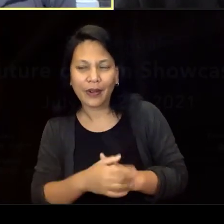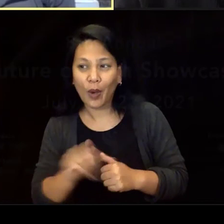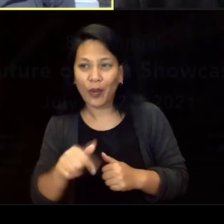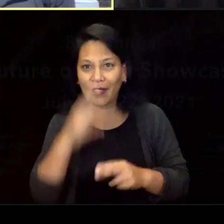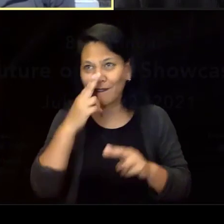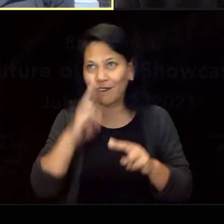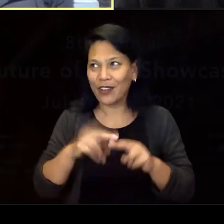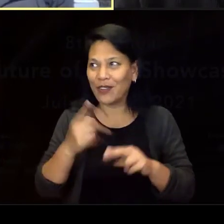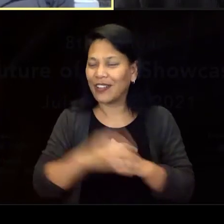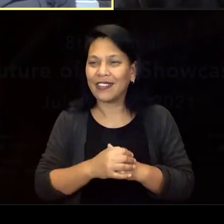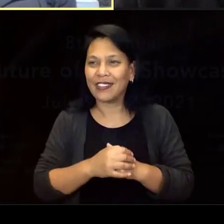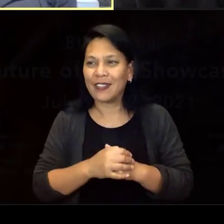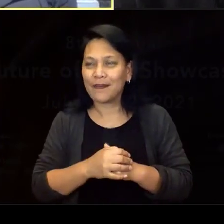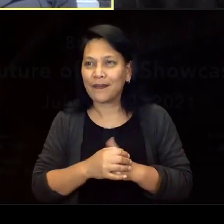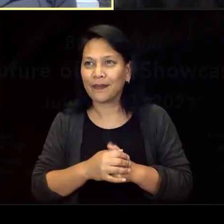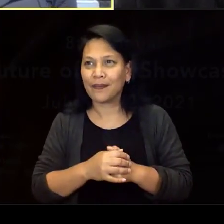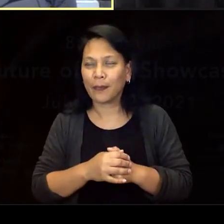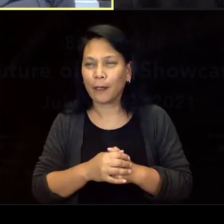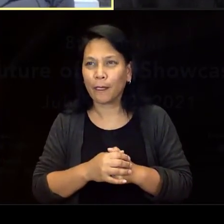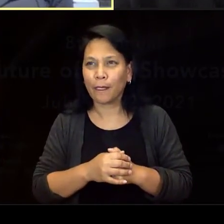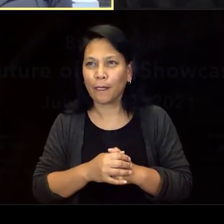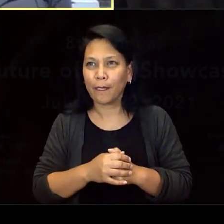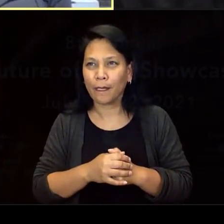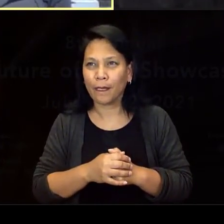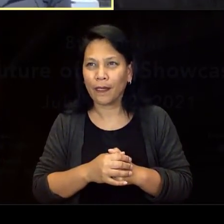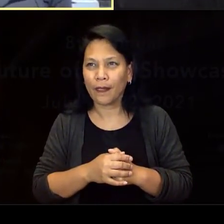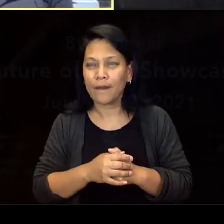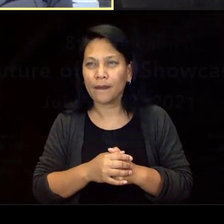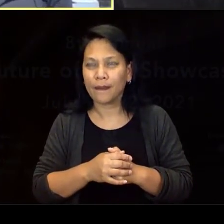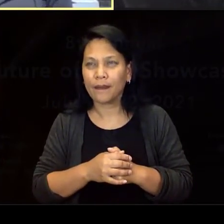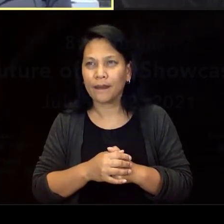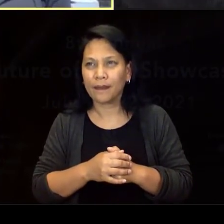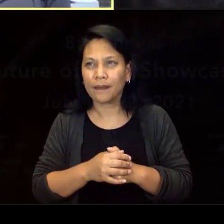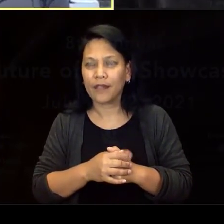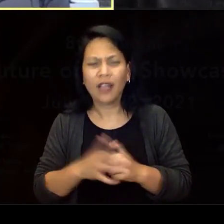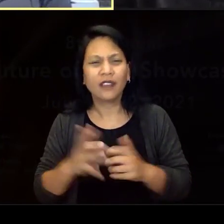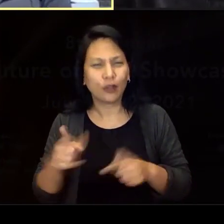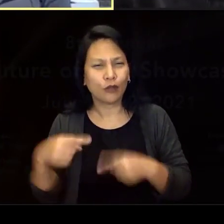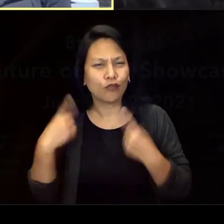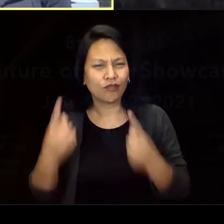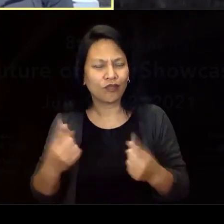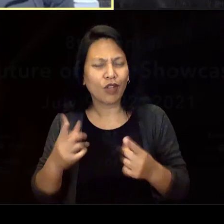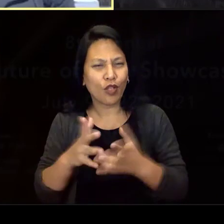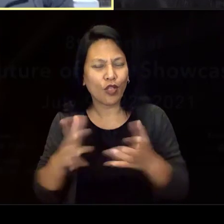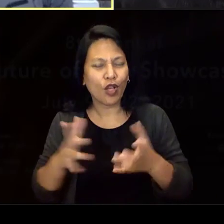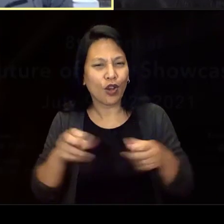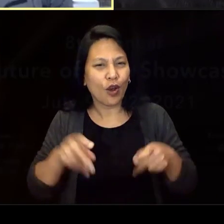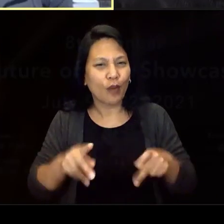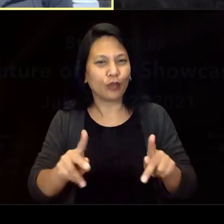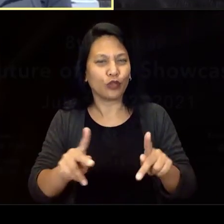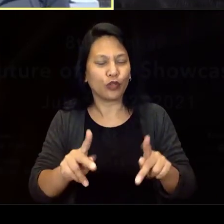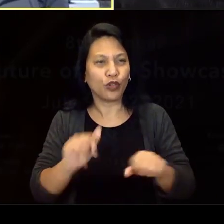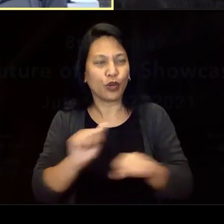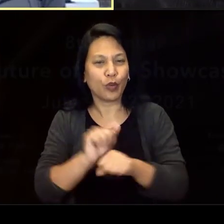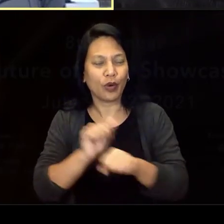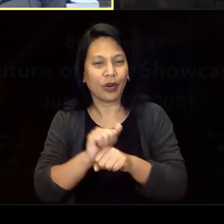I honestly, I feel like I've been working on a lot of, or I've been getting opportunities to work in more period pieces and